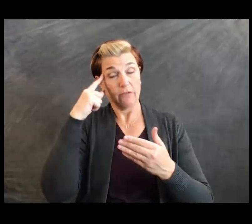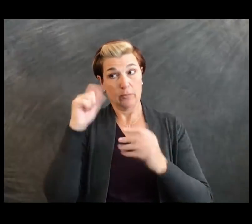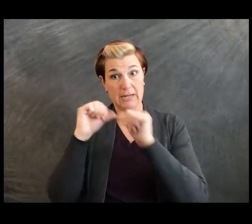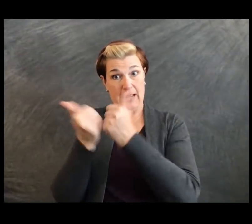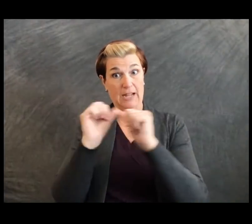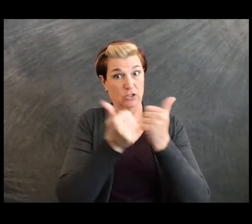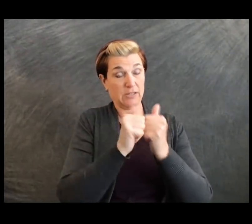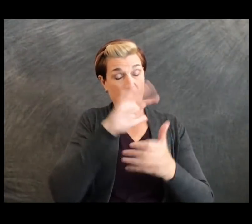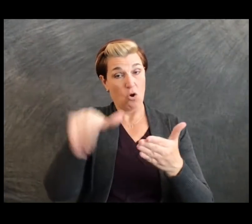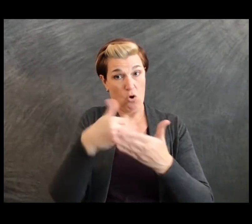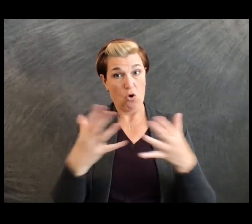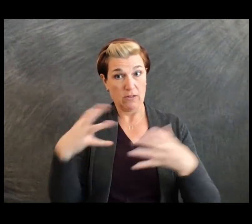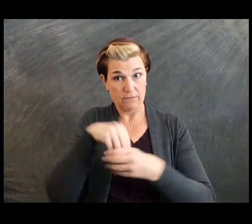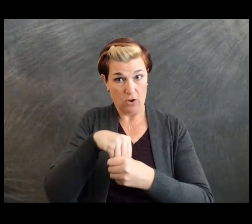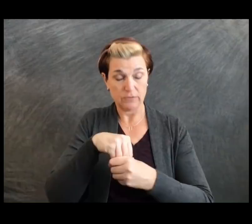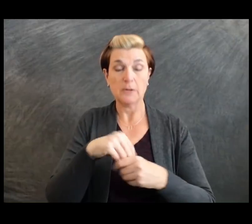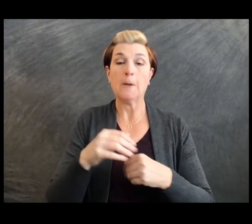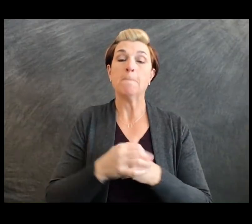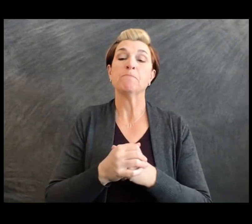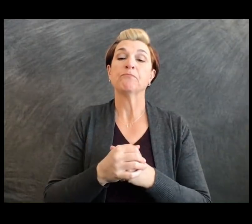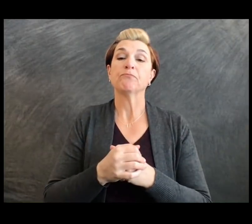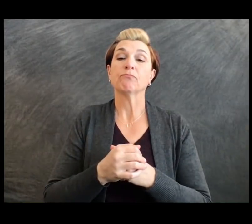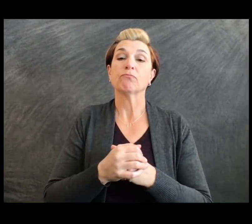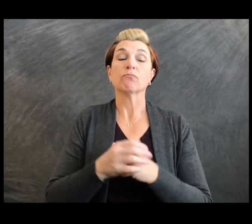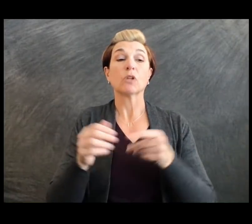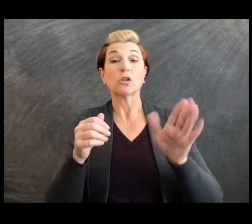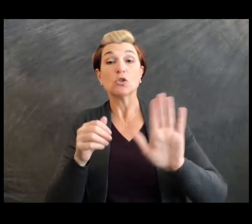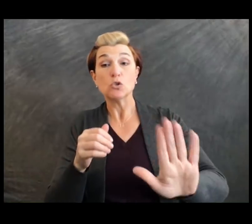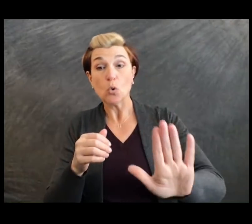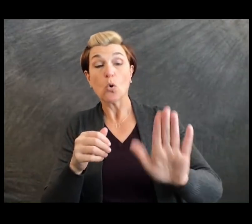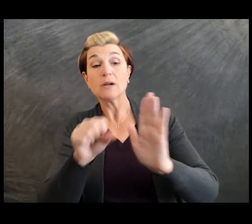when it is locally executed state managed and fairly supported we can't